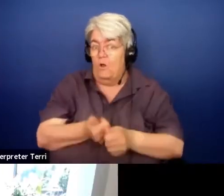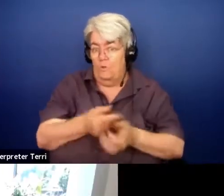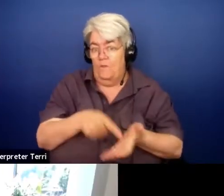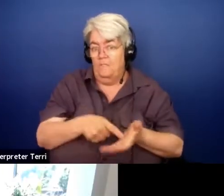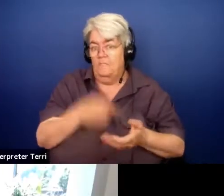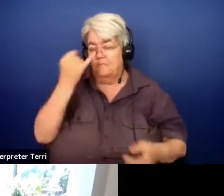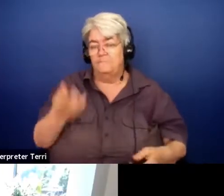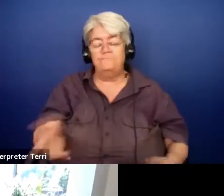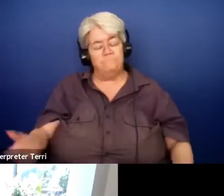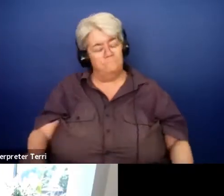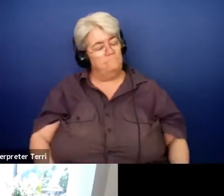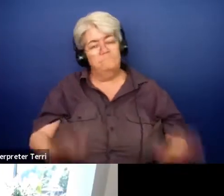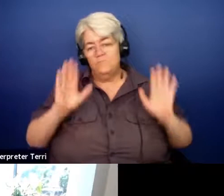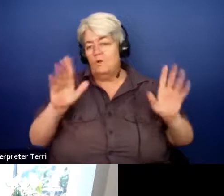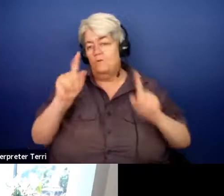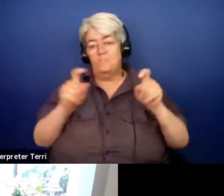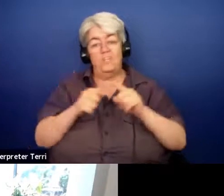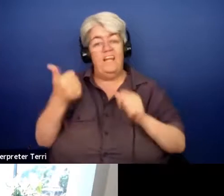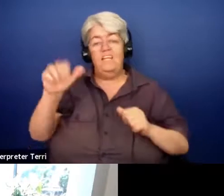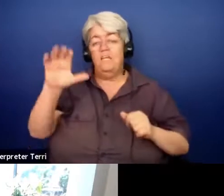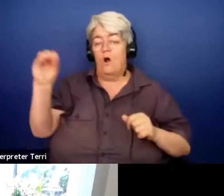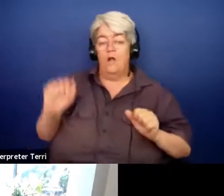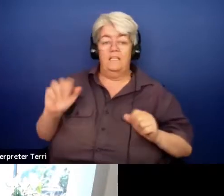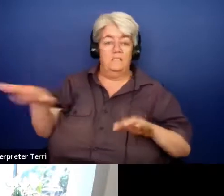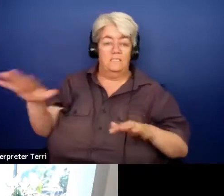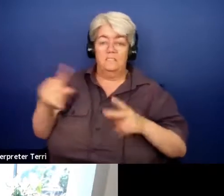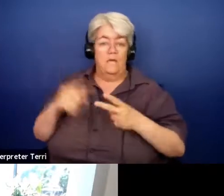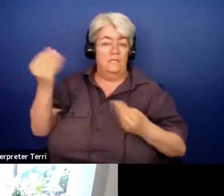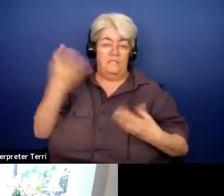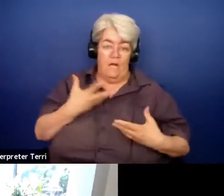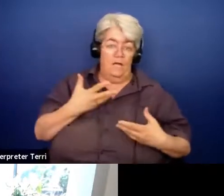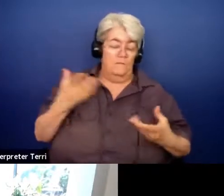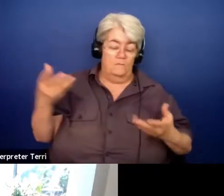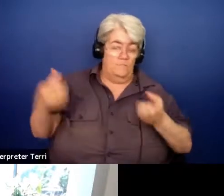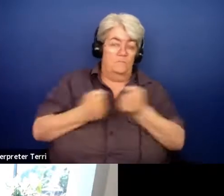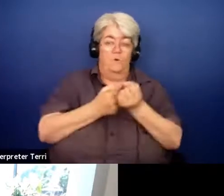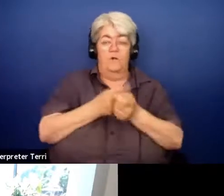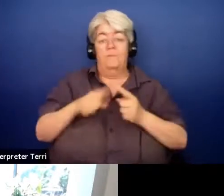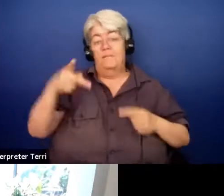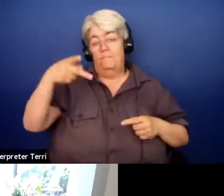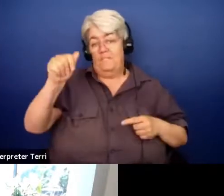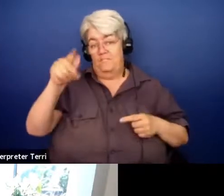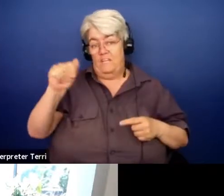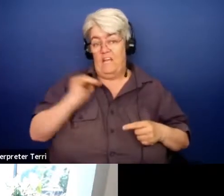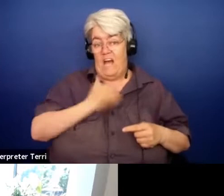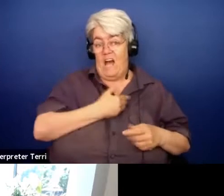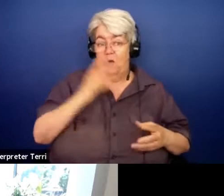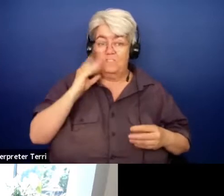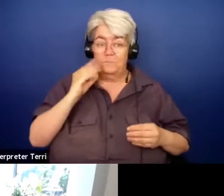Any of my colleagues feel free to jump in. I can say from Pennsylvania's experience,